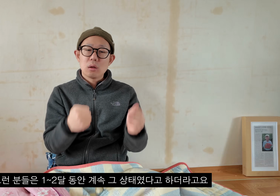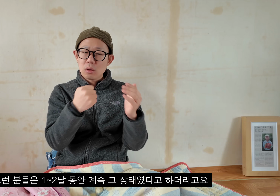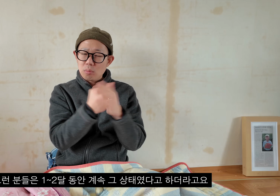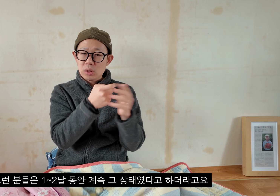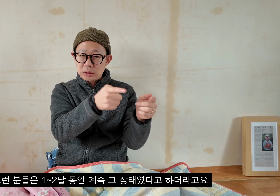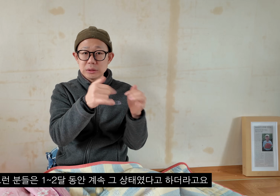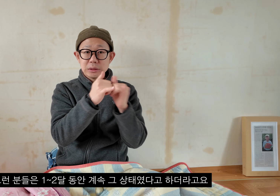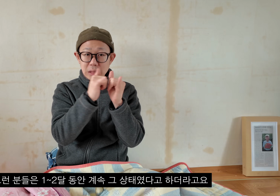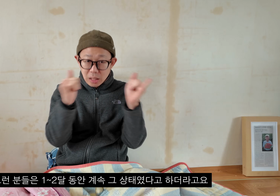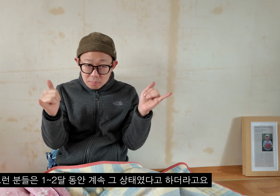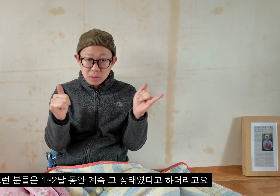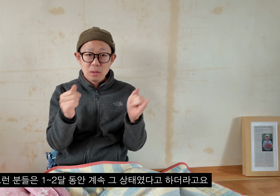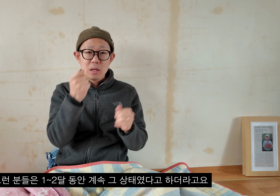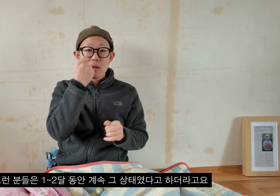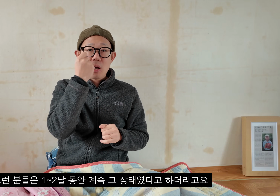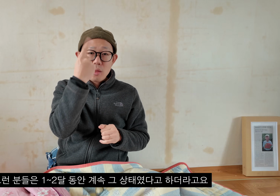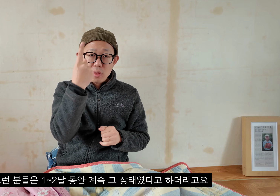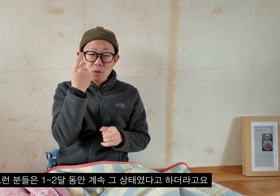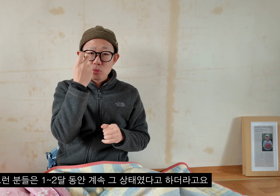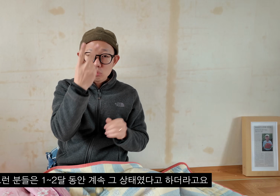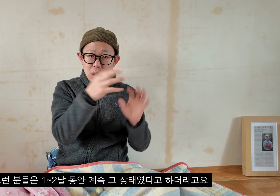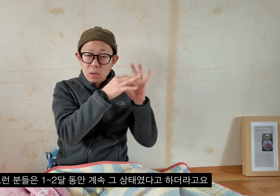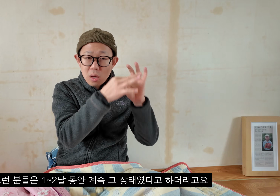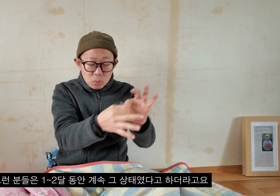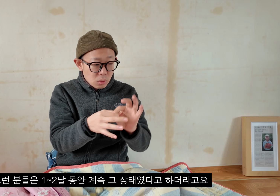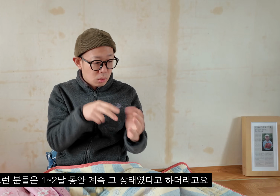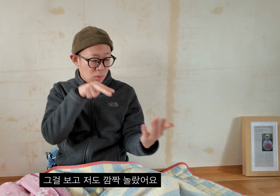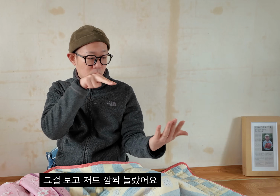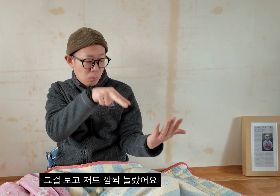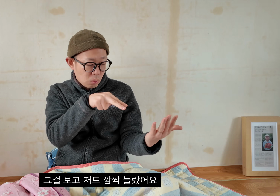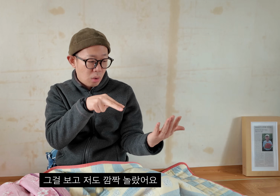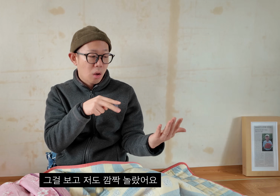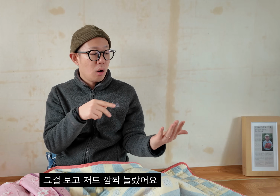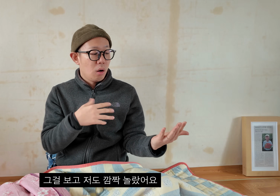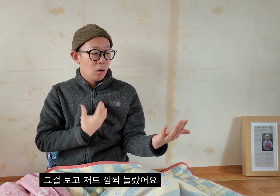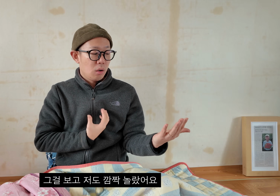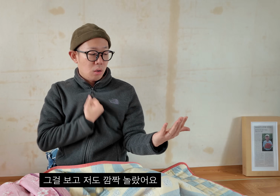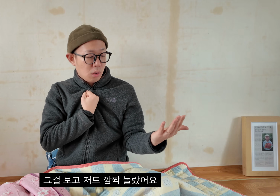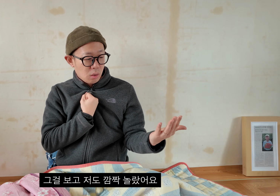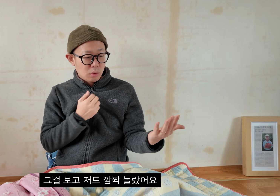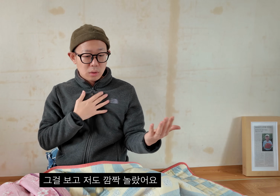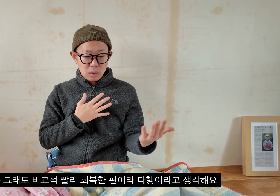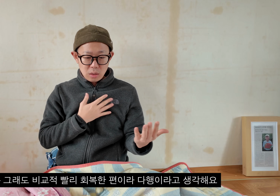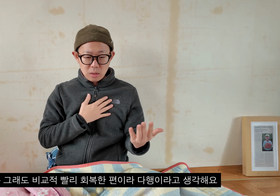Some stayed like that for 1–2 months. I was shocked.